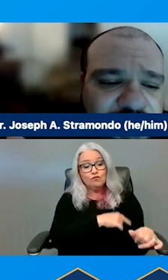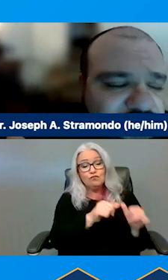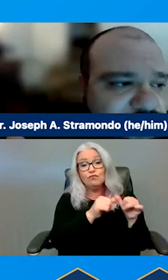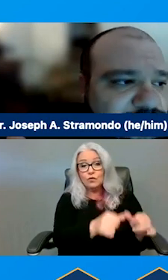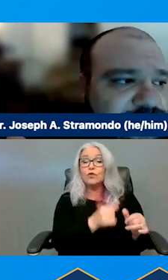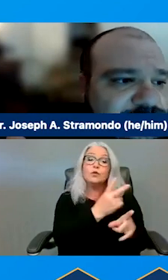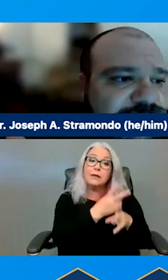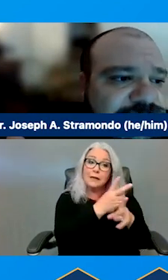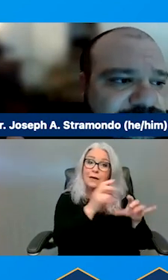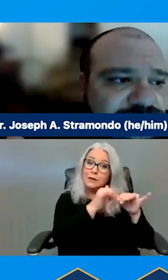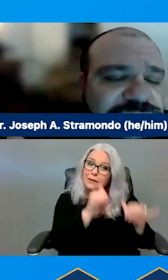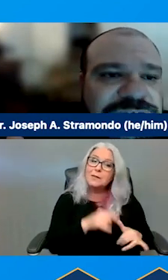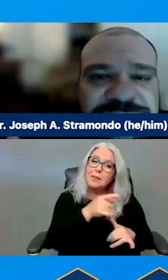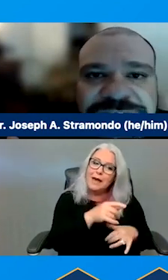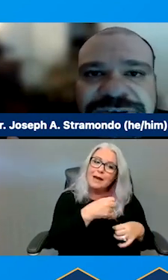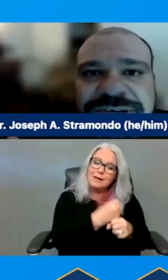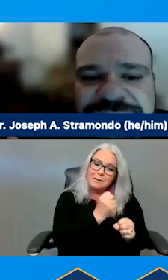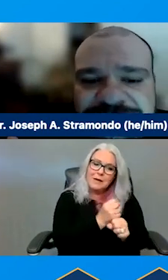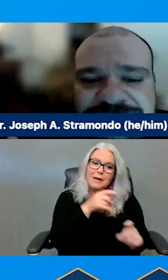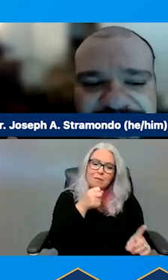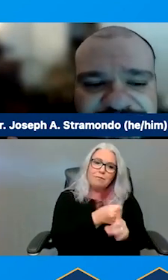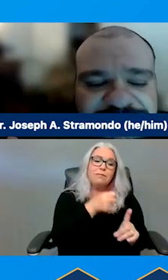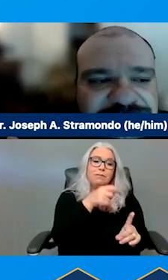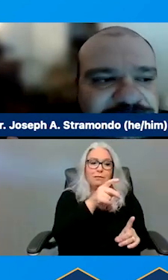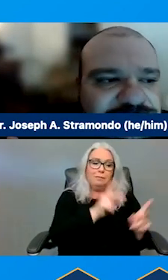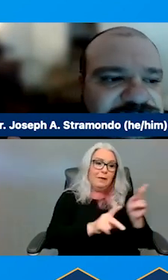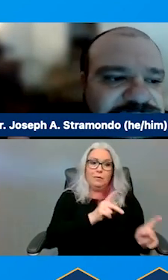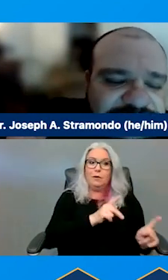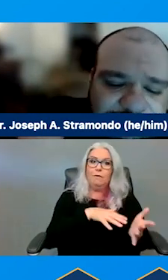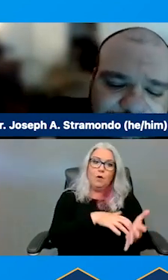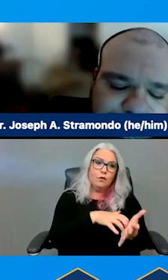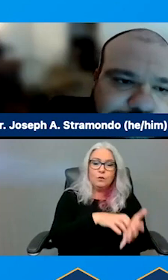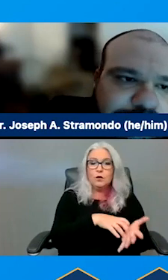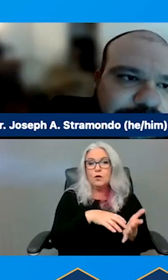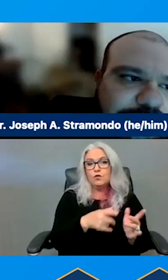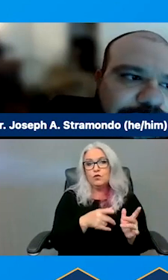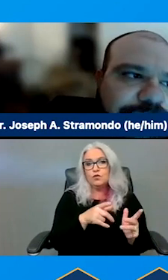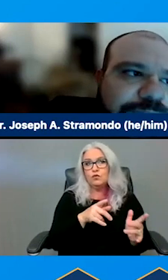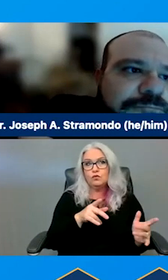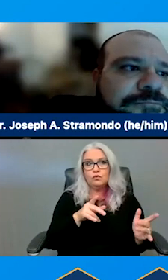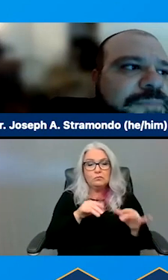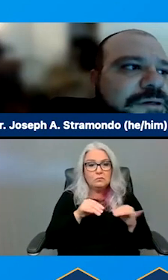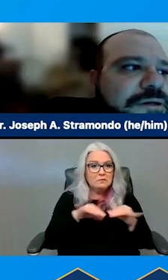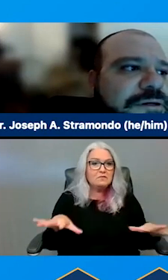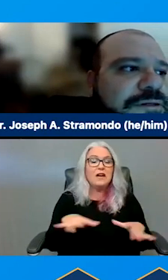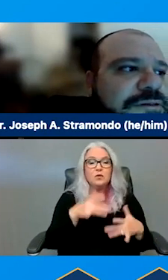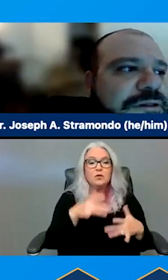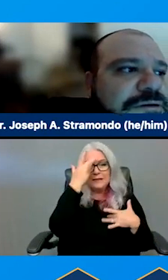made people vulnerable to infectious disease like